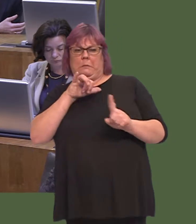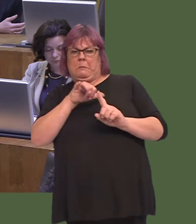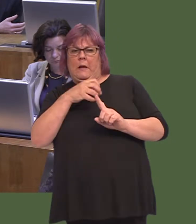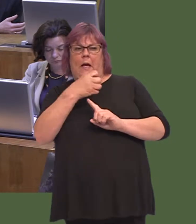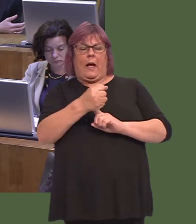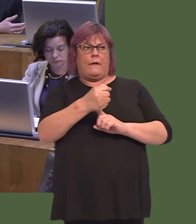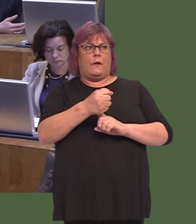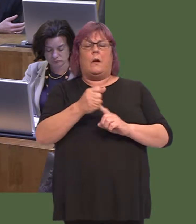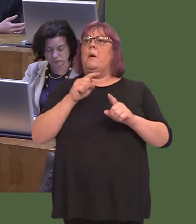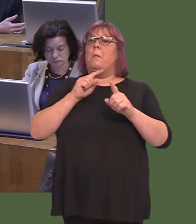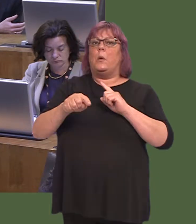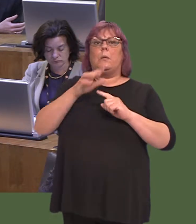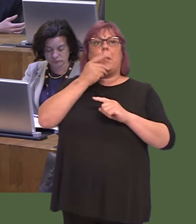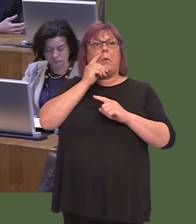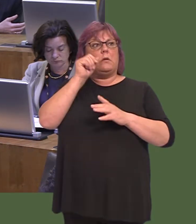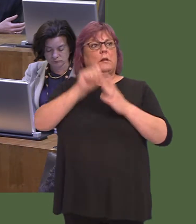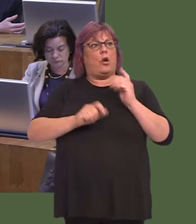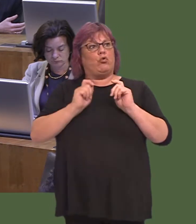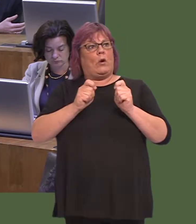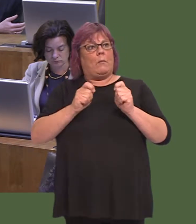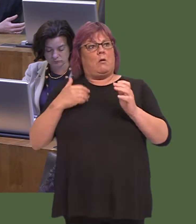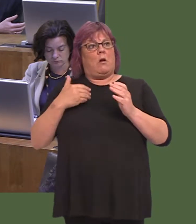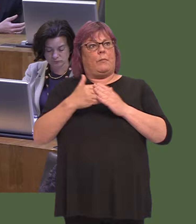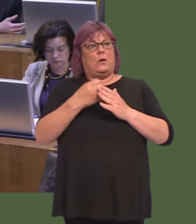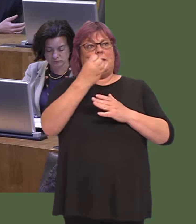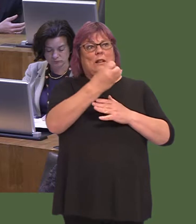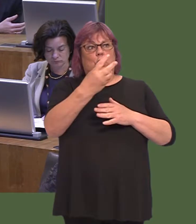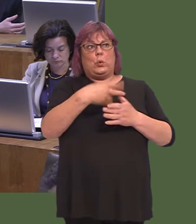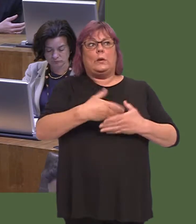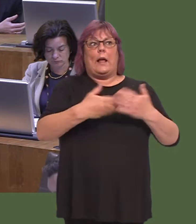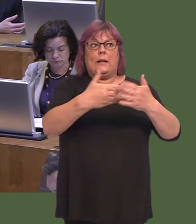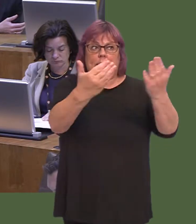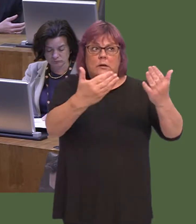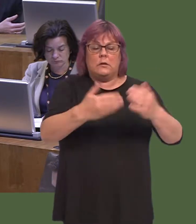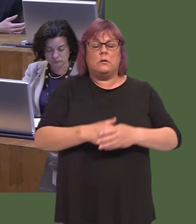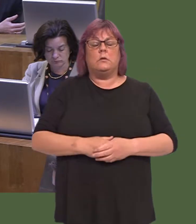the vast majority of people started definitive treatment within the target time of 62 daysó88.7